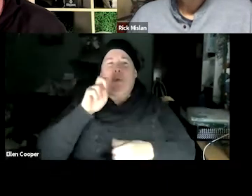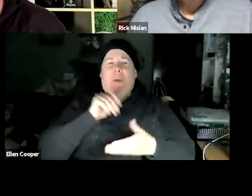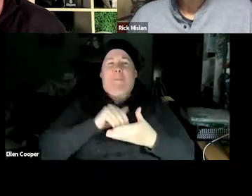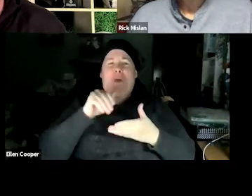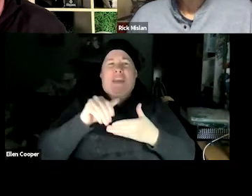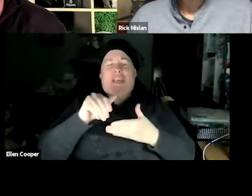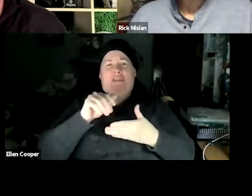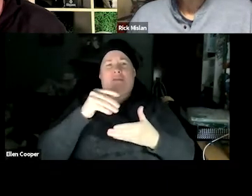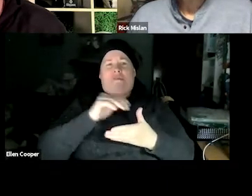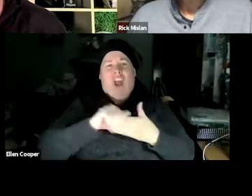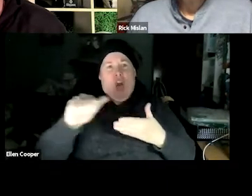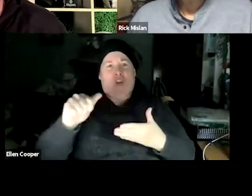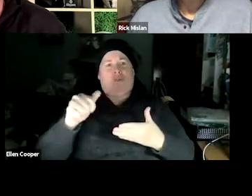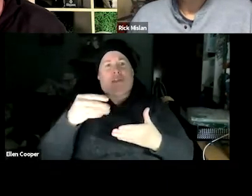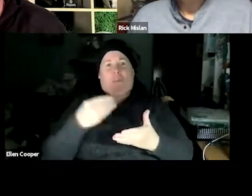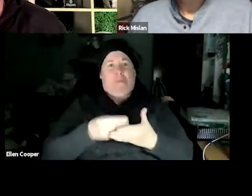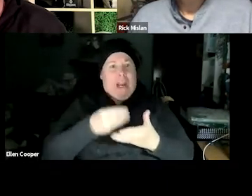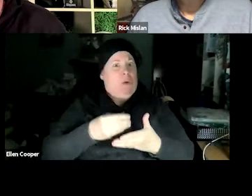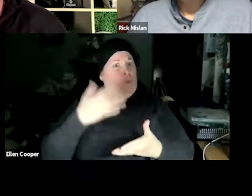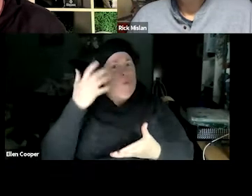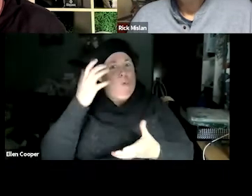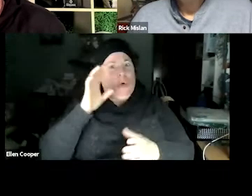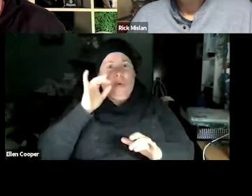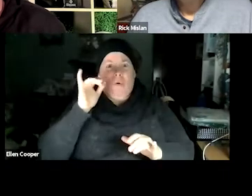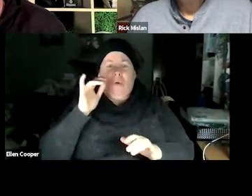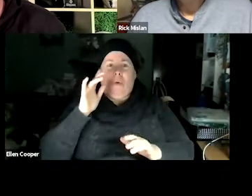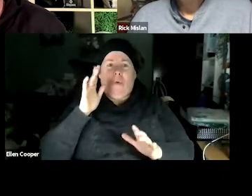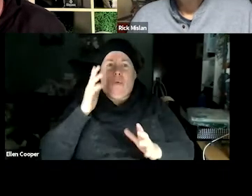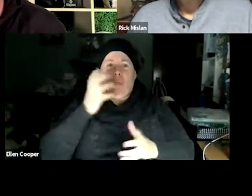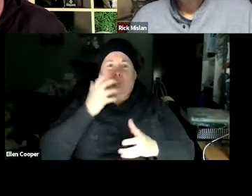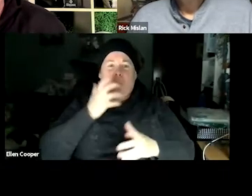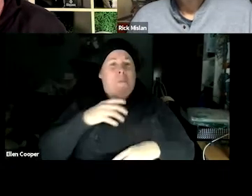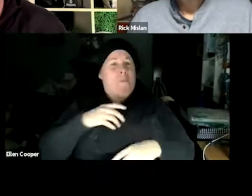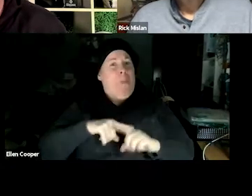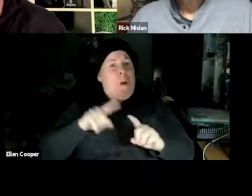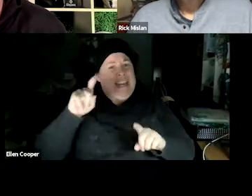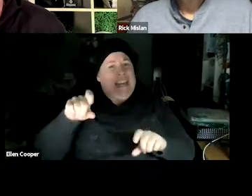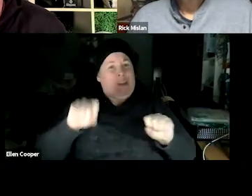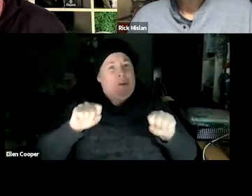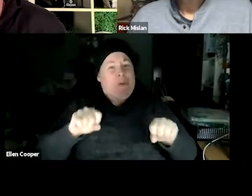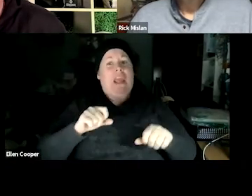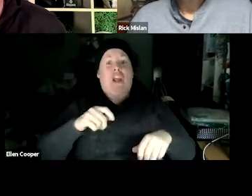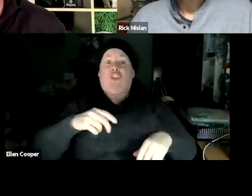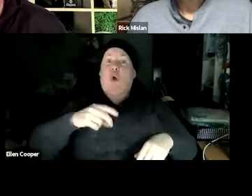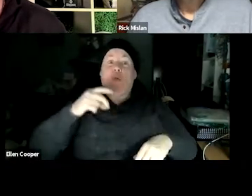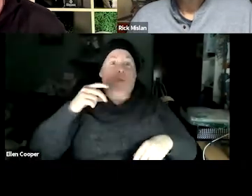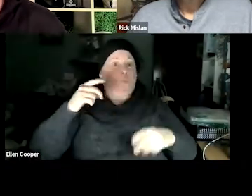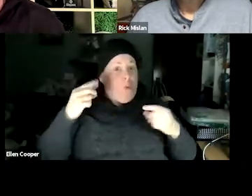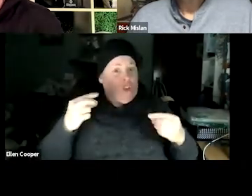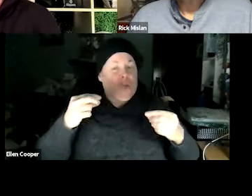which is a you know a ridiculous amount of money but we needed this capability. CalebBarlow: And in a hurry. We stood up, you know, we went basically went out and